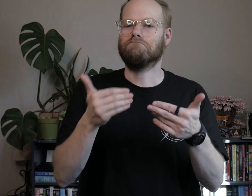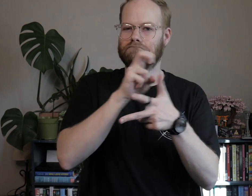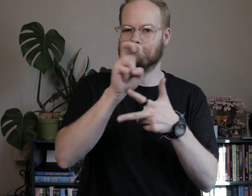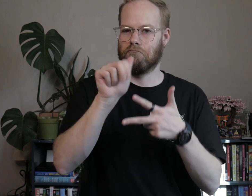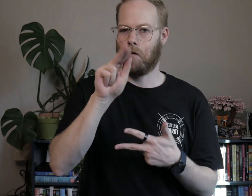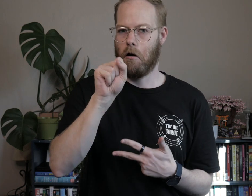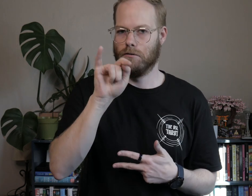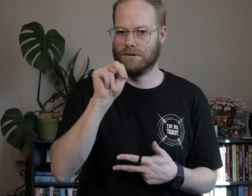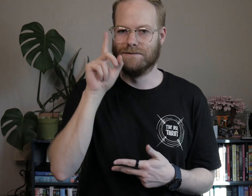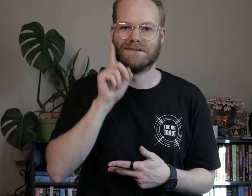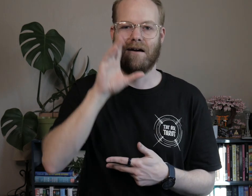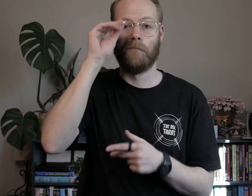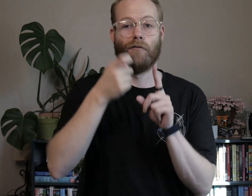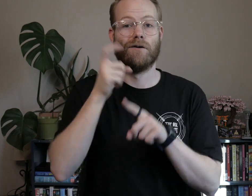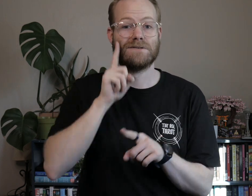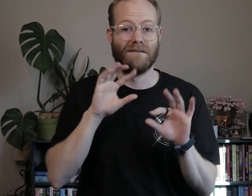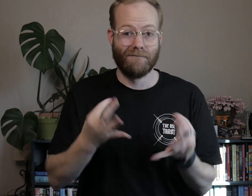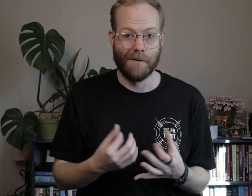Let’s talk about Austin, the Deaf boy from a Deaf family.